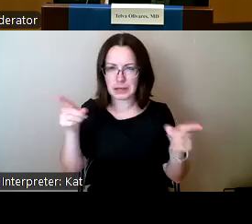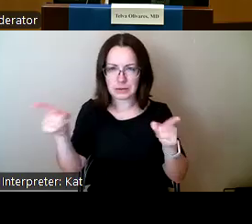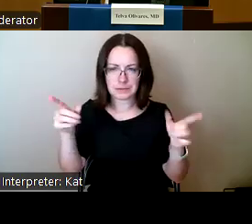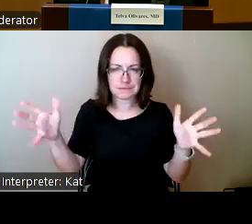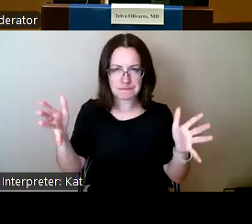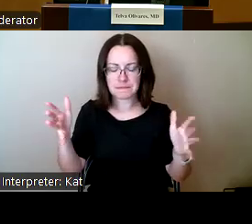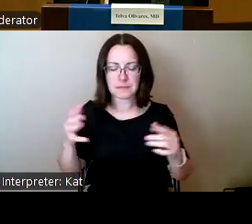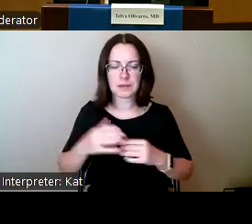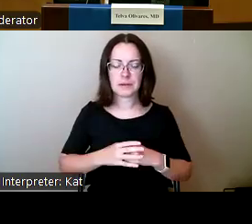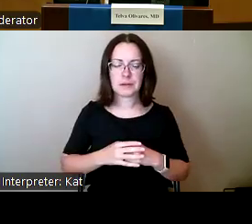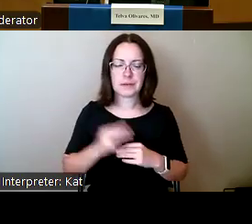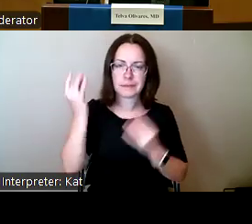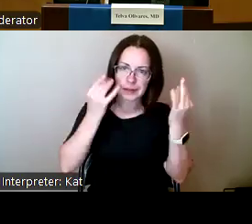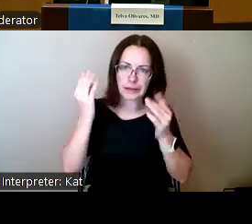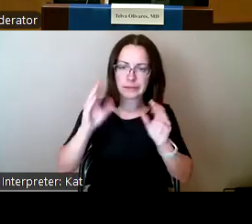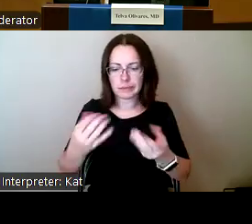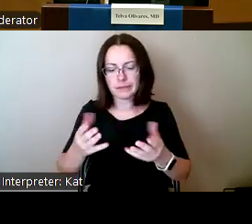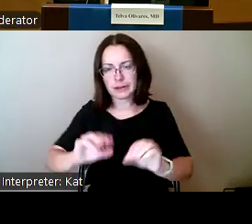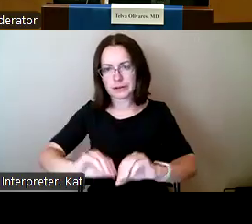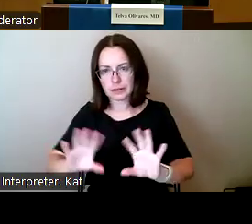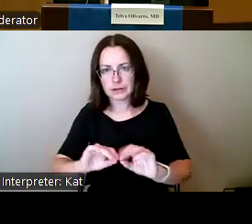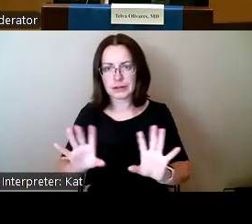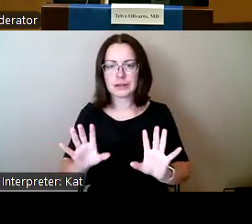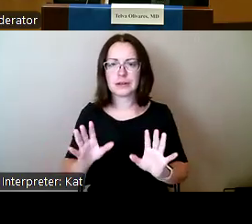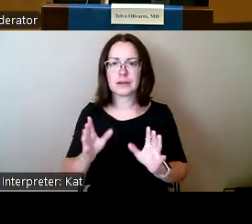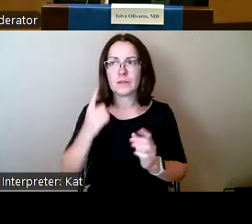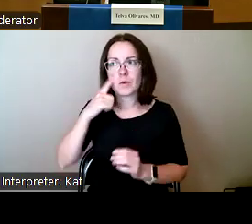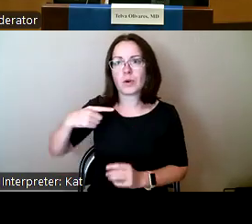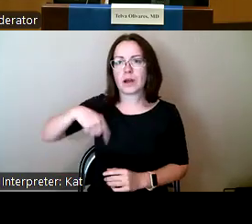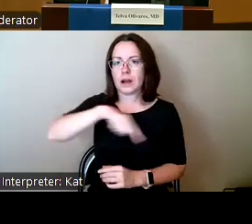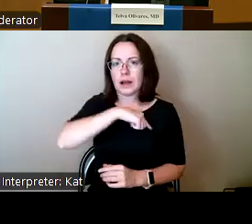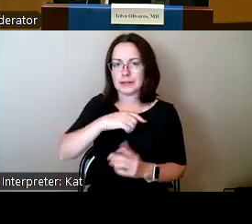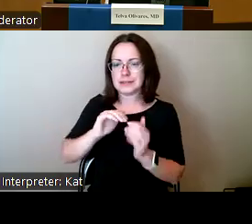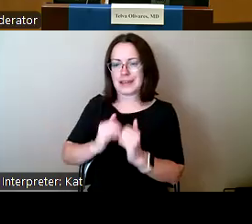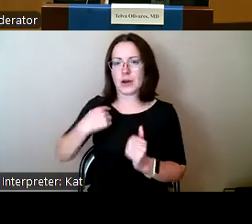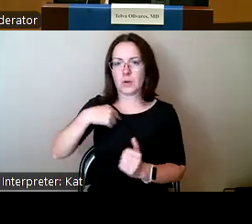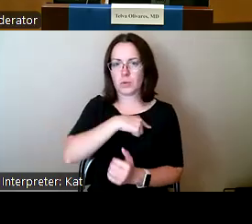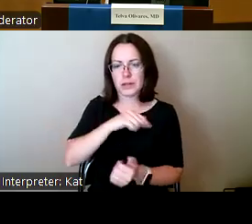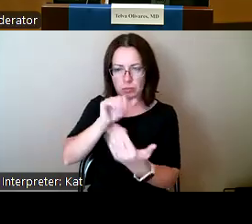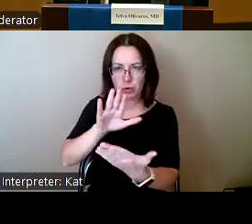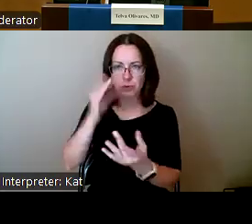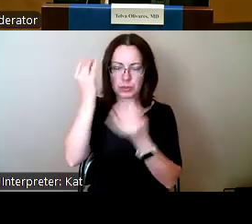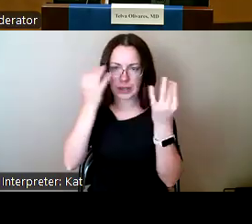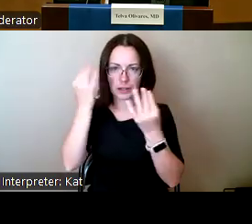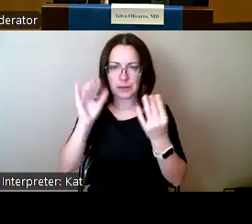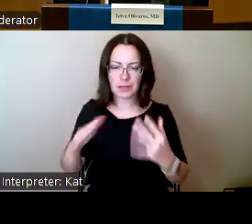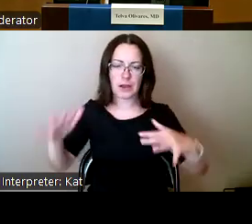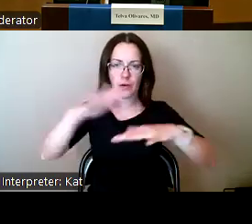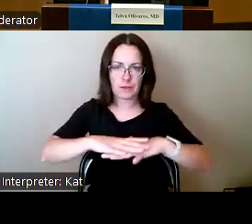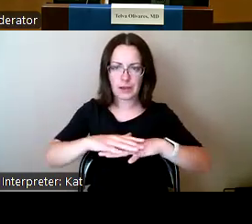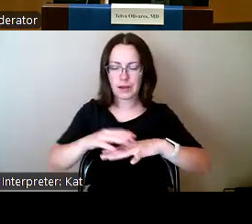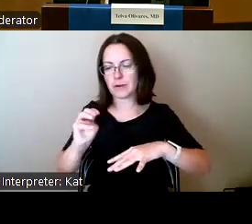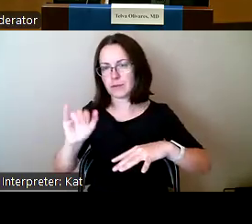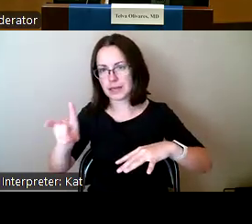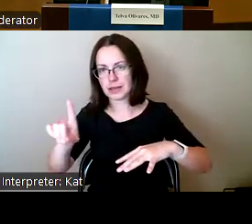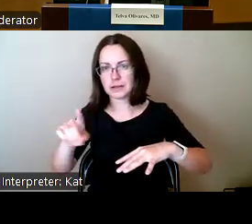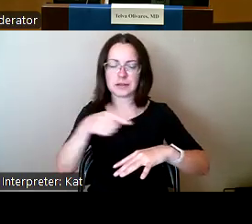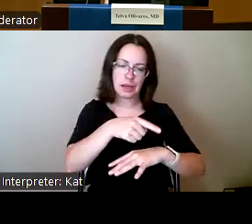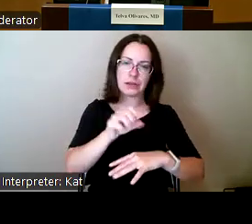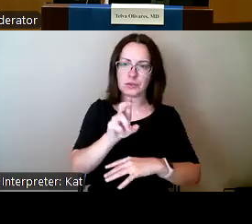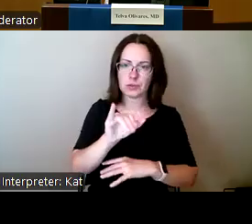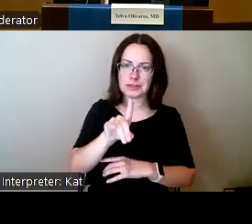and provide some clarity in how we think about the overlap between maid and suicide. And the way it's